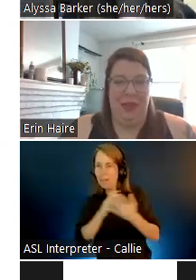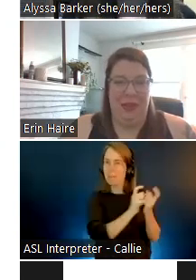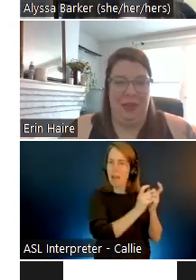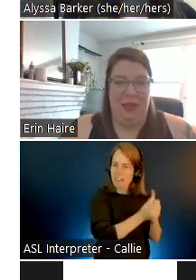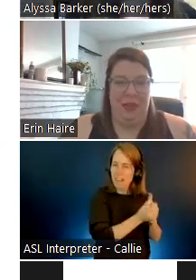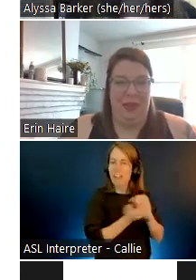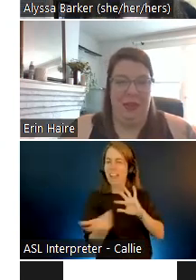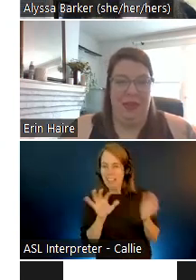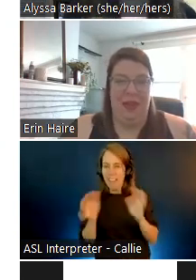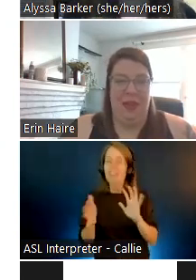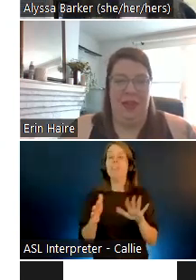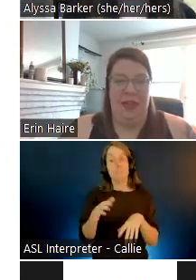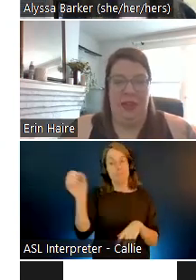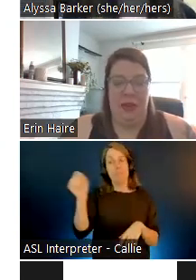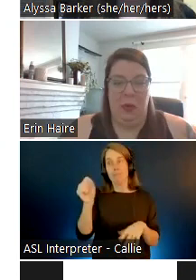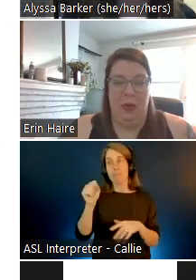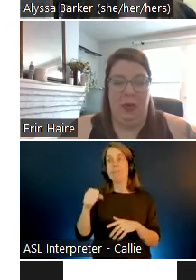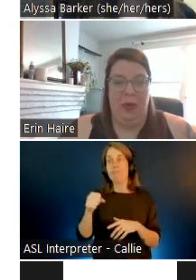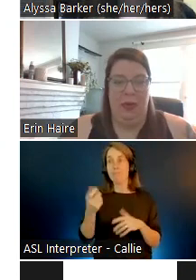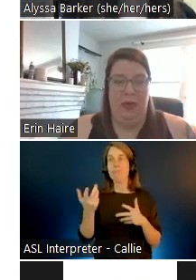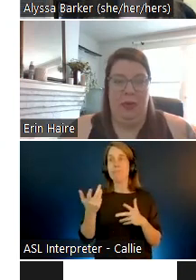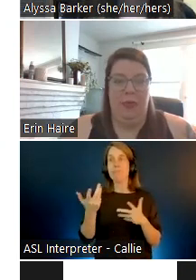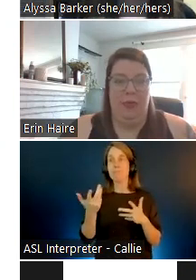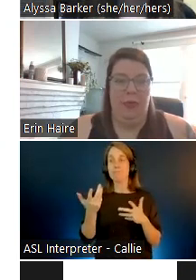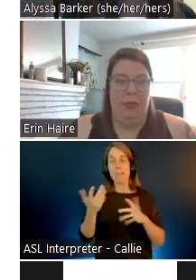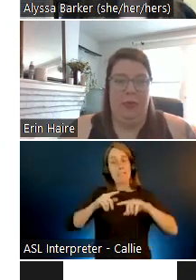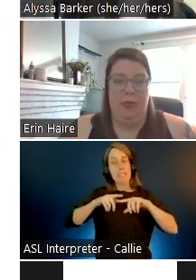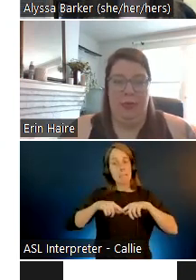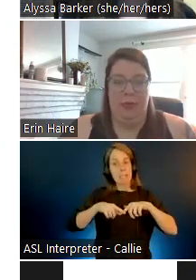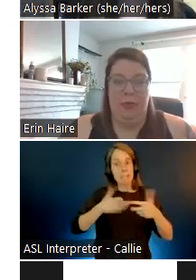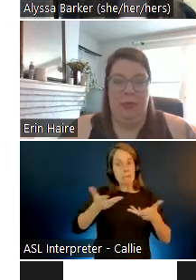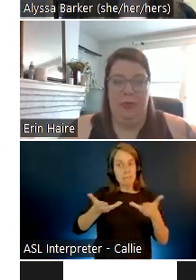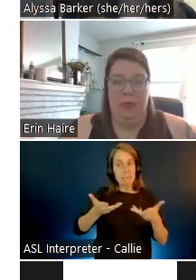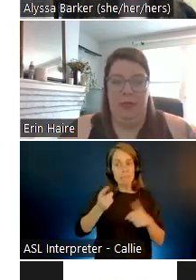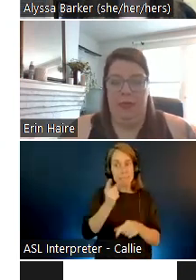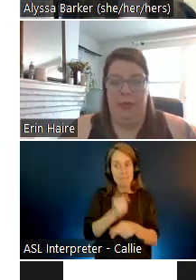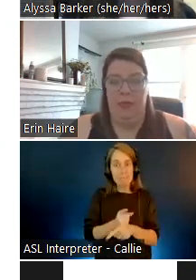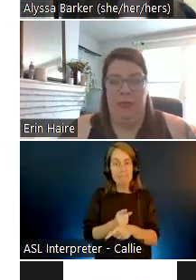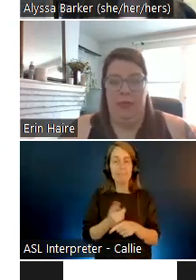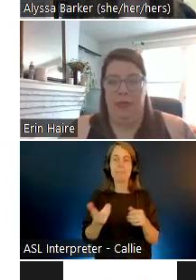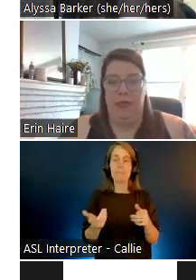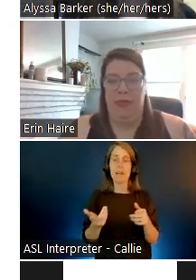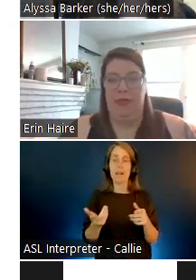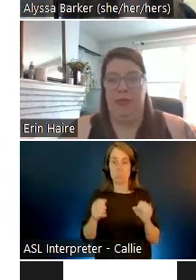i think it kind of depends on what's involved it could certainly be both um